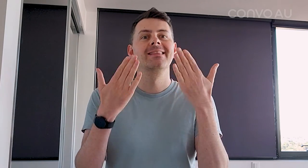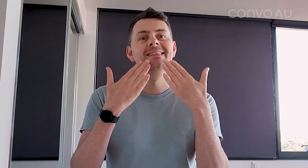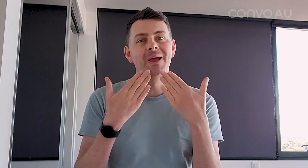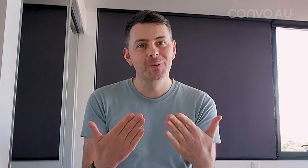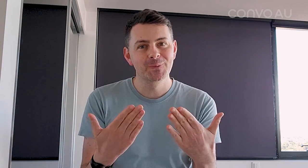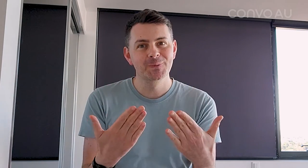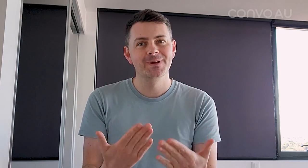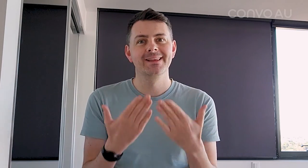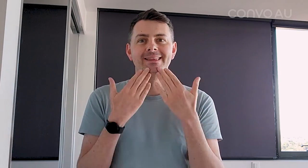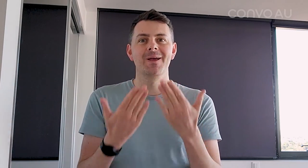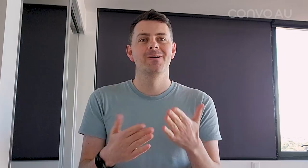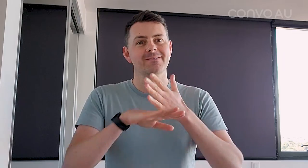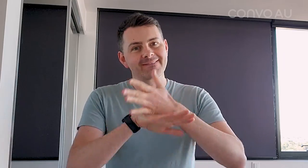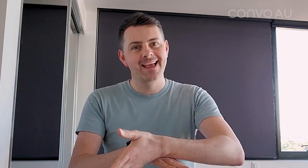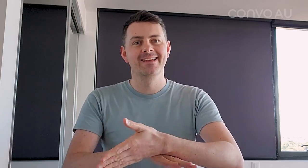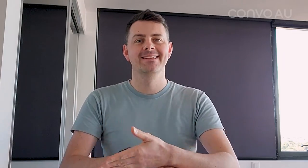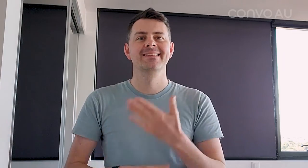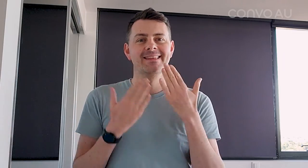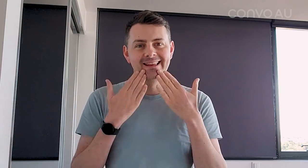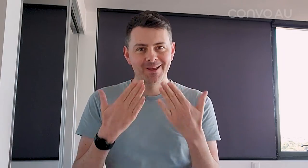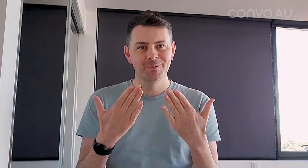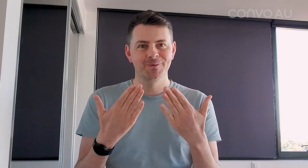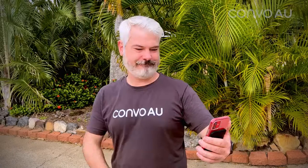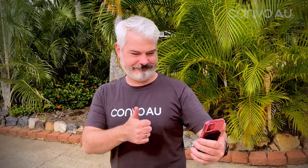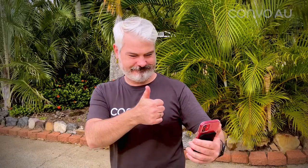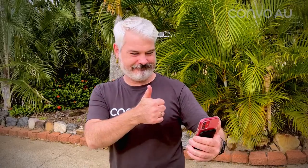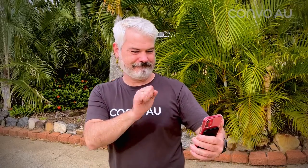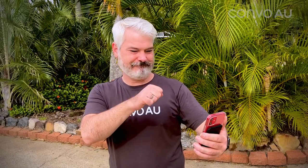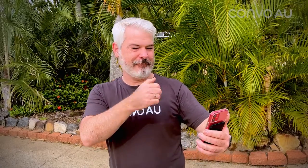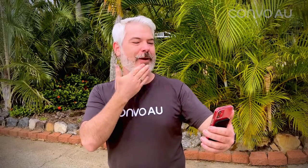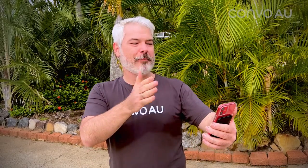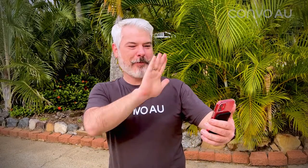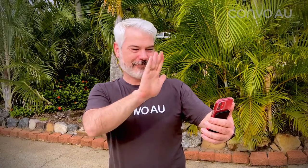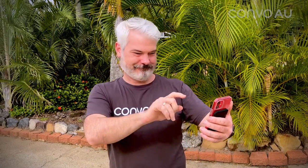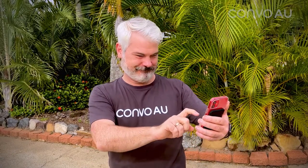Thank you! Thank you for your efforts! Yep… thank you, bye bye.